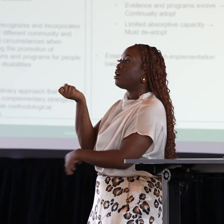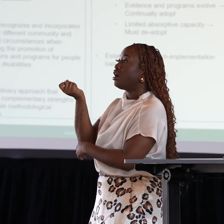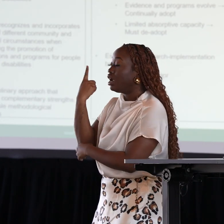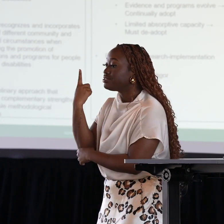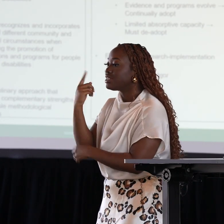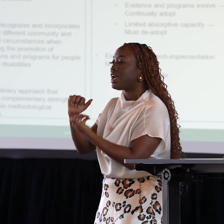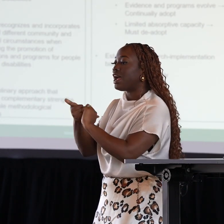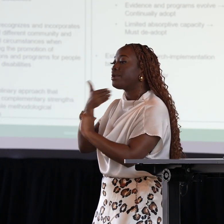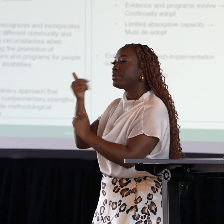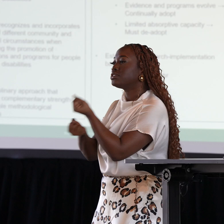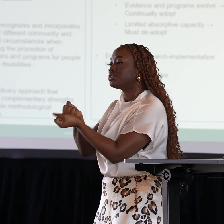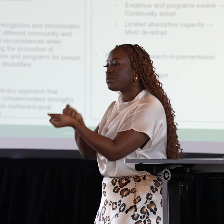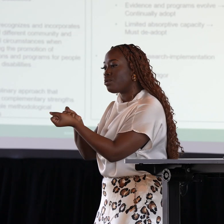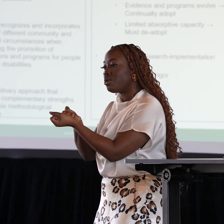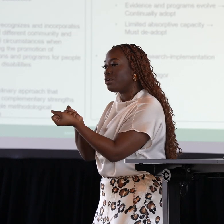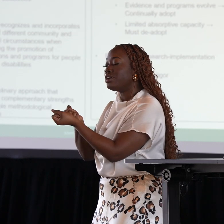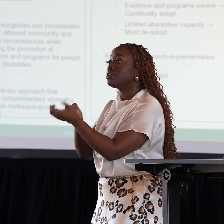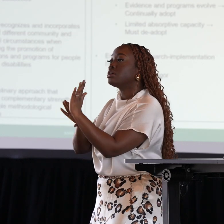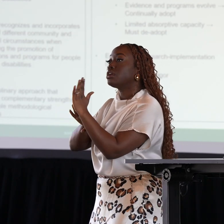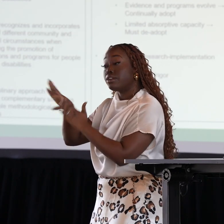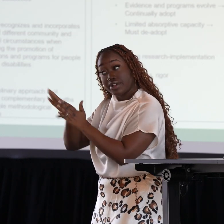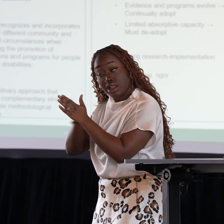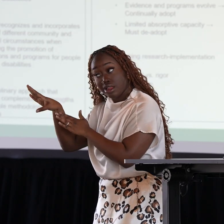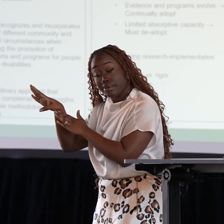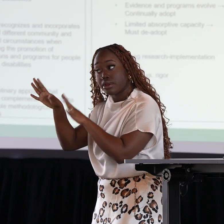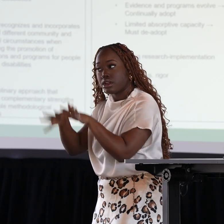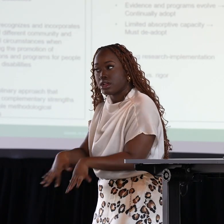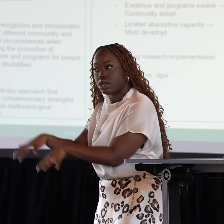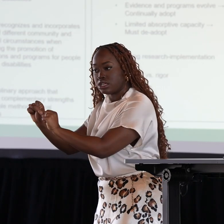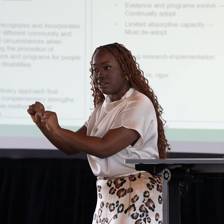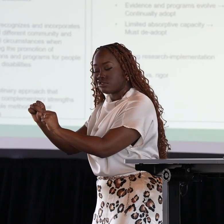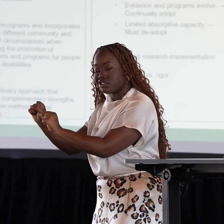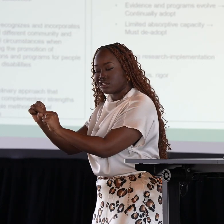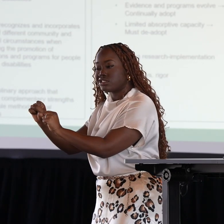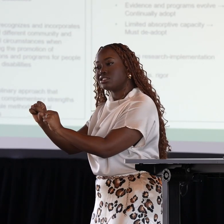to best support the development, adoption and sort of sustained